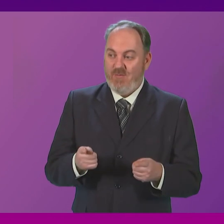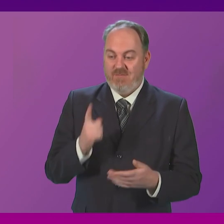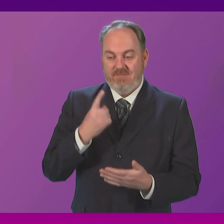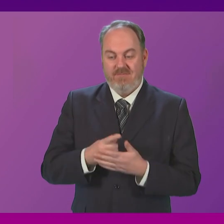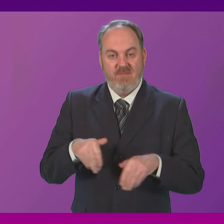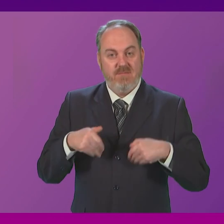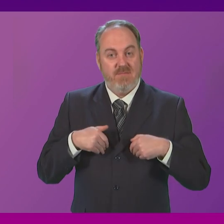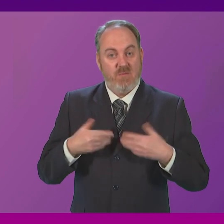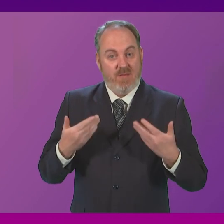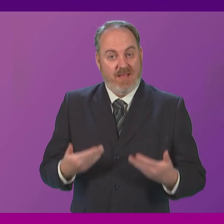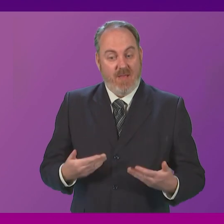That concludes this round of voting.